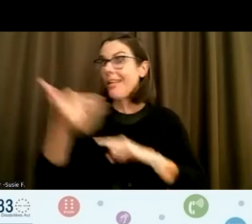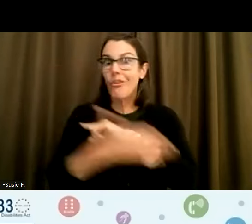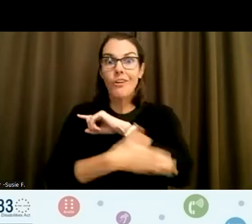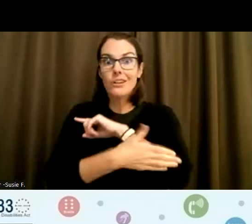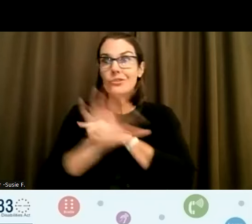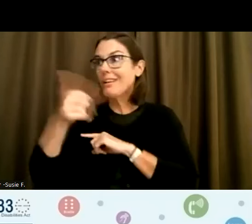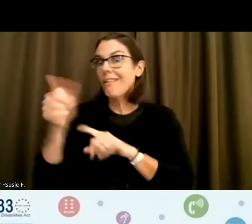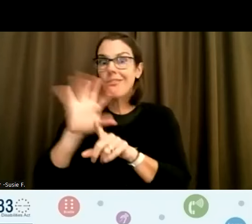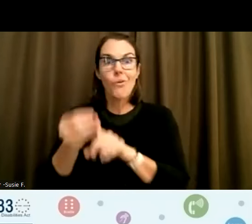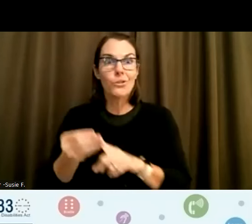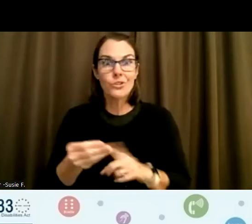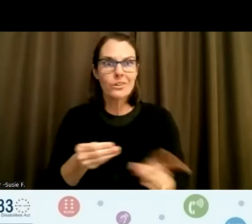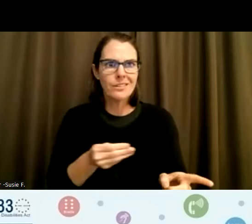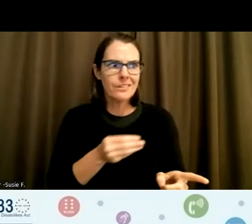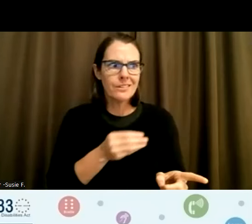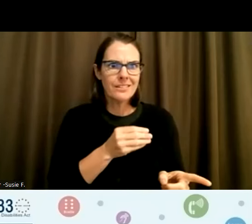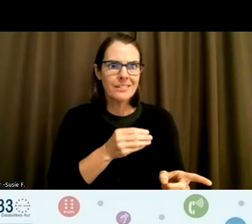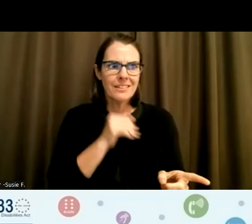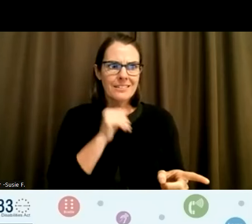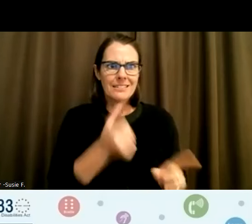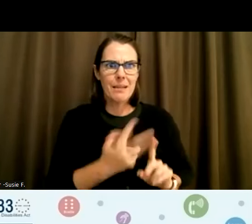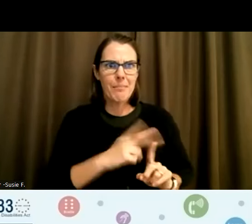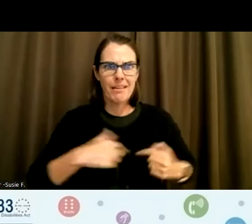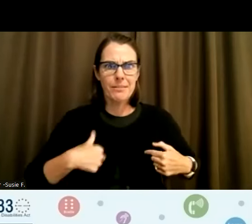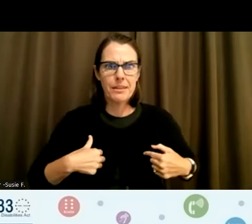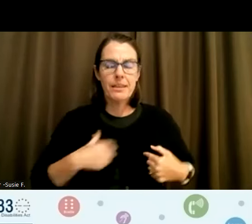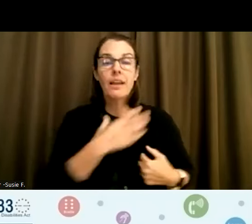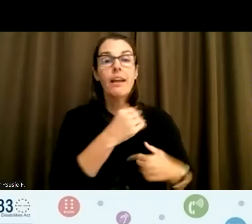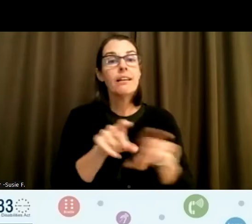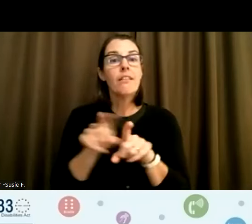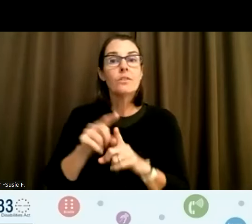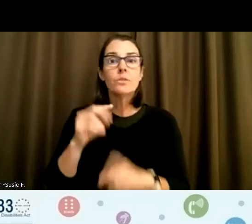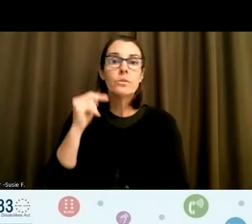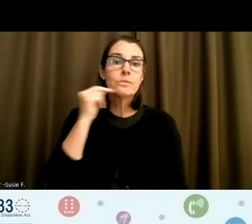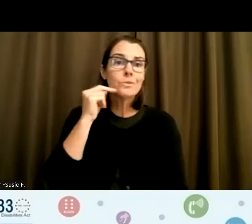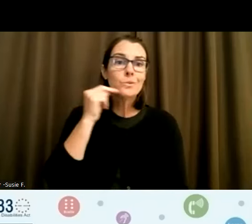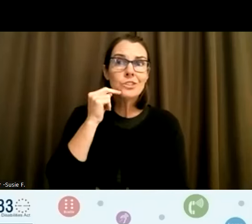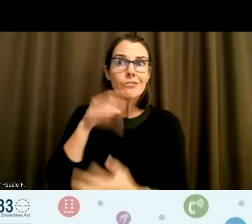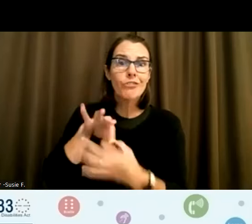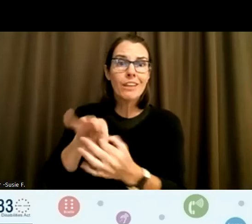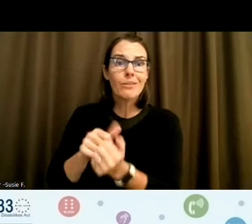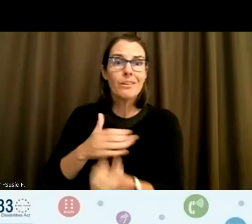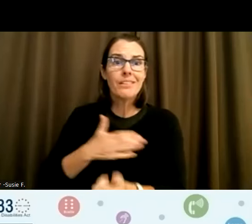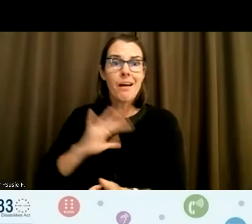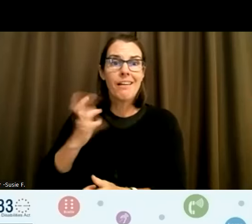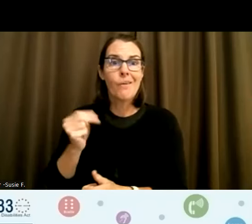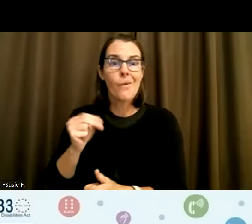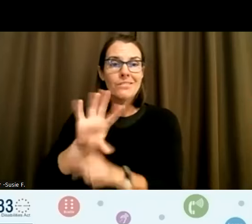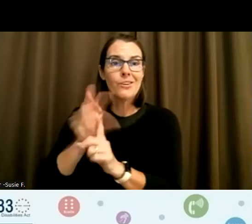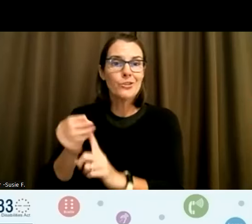the and not taking into account nutrition that has to do with my own cultural identity and how